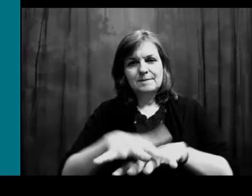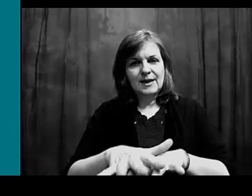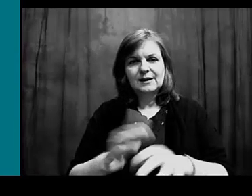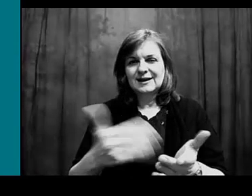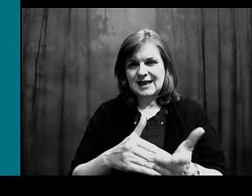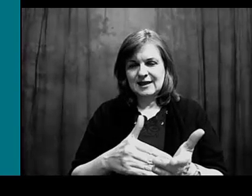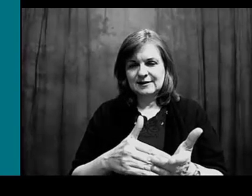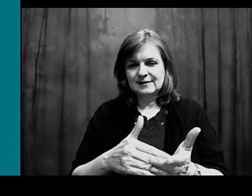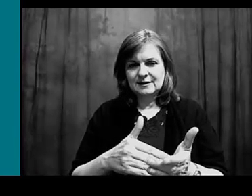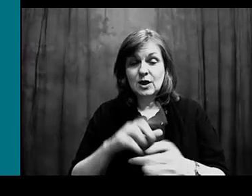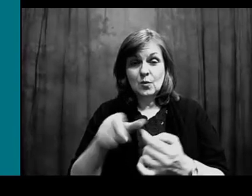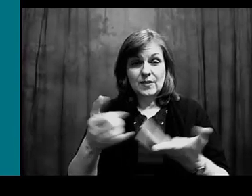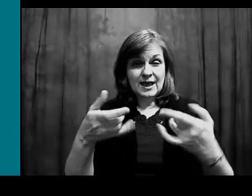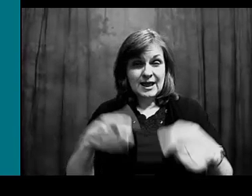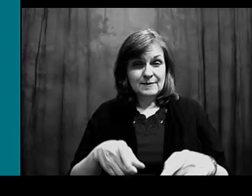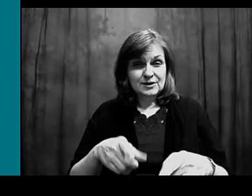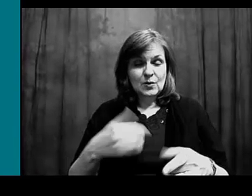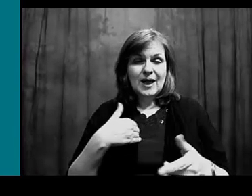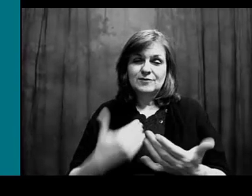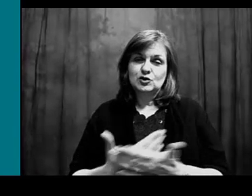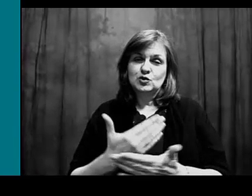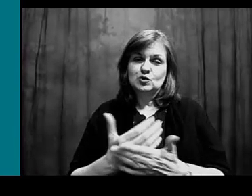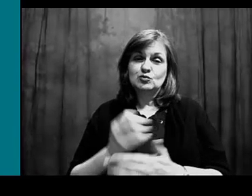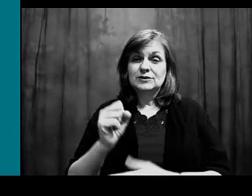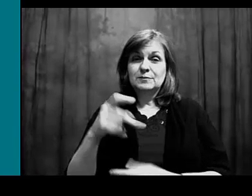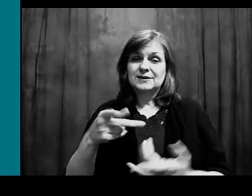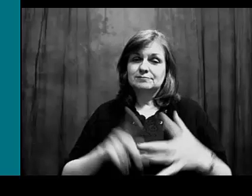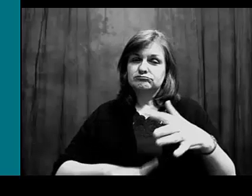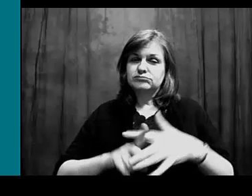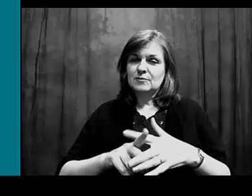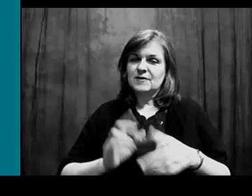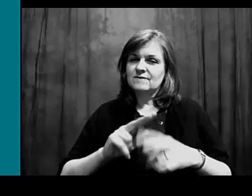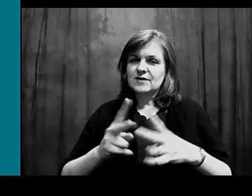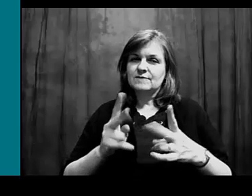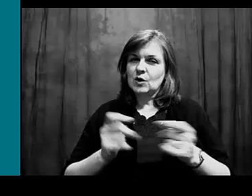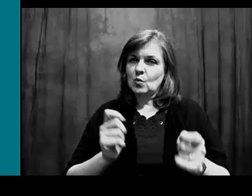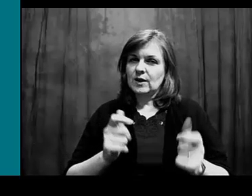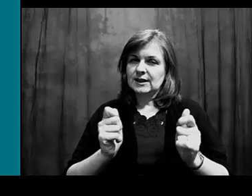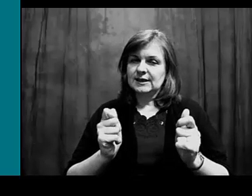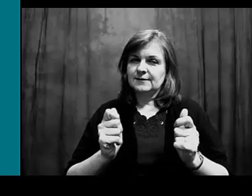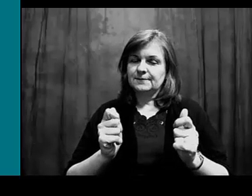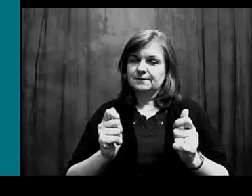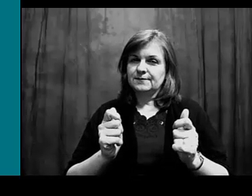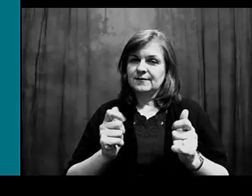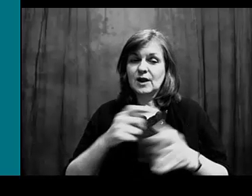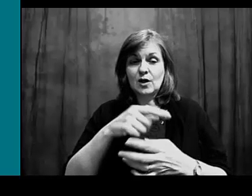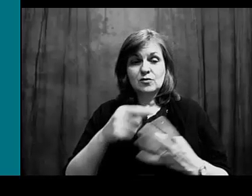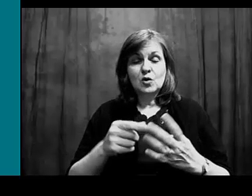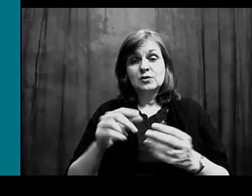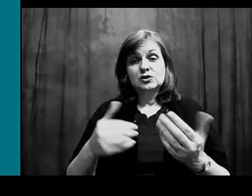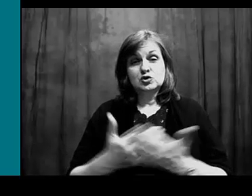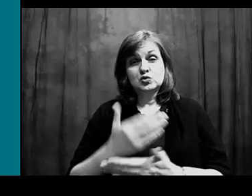when this happens we get new species very quickly and those new species will actually